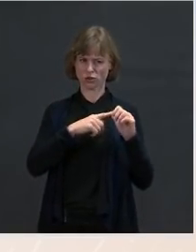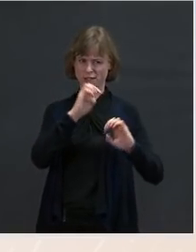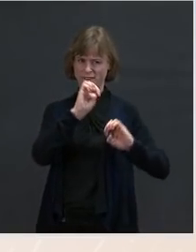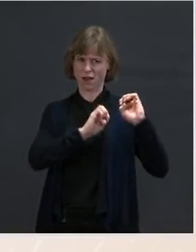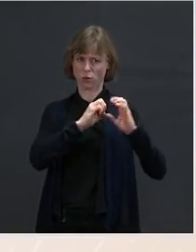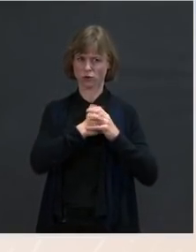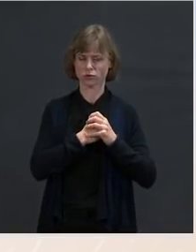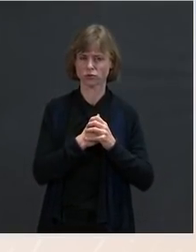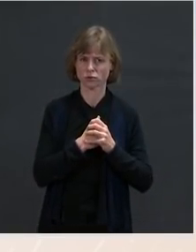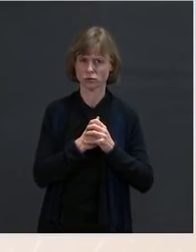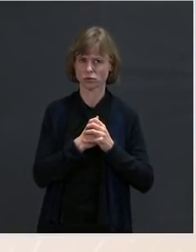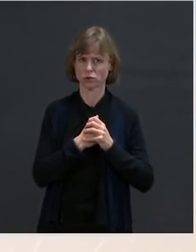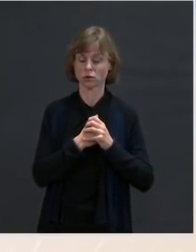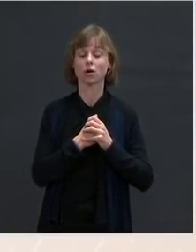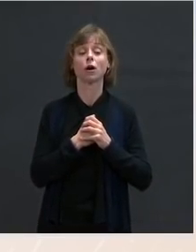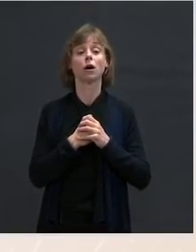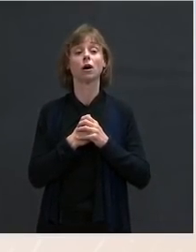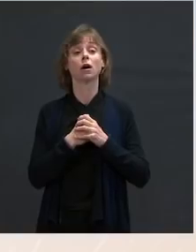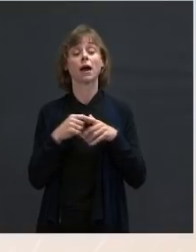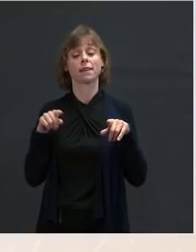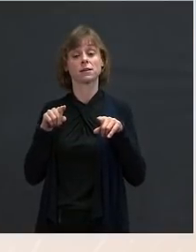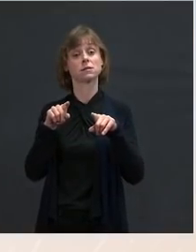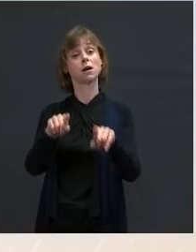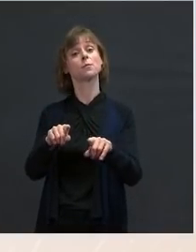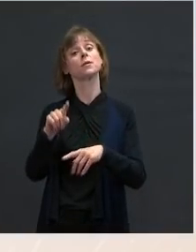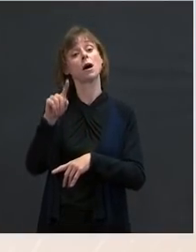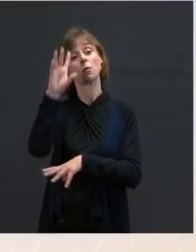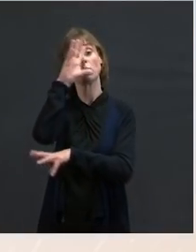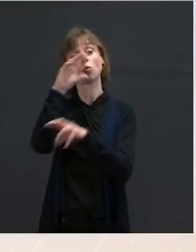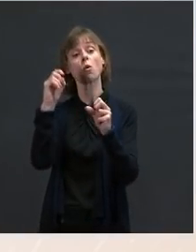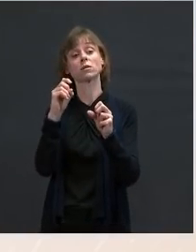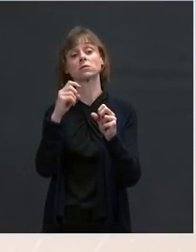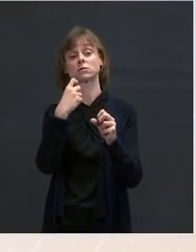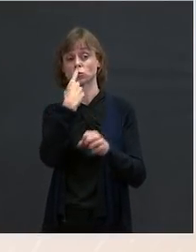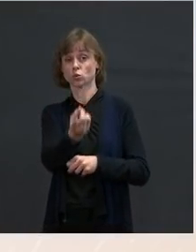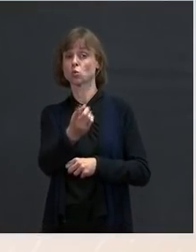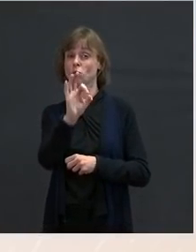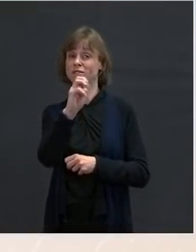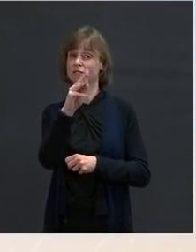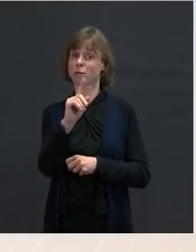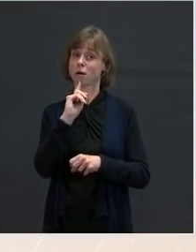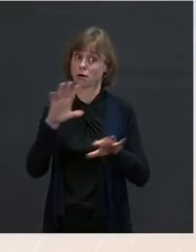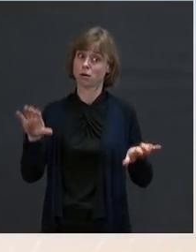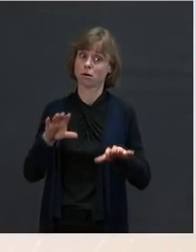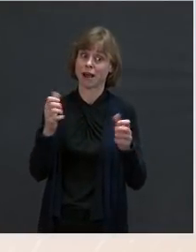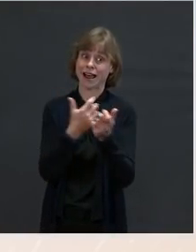In the meantime, the President has asked FEMA to do everything it can to rapidly distribute aid to the state of Texas.